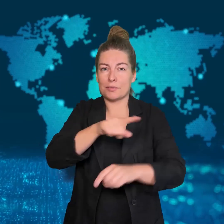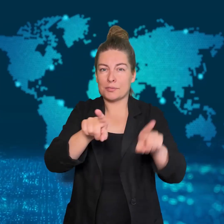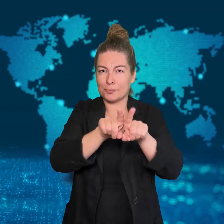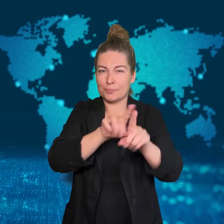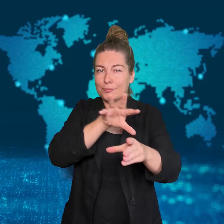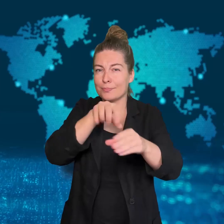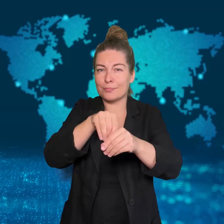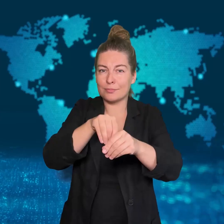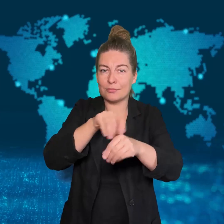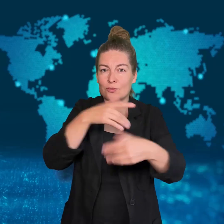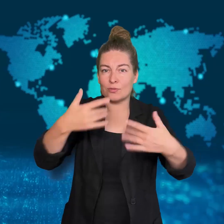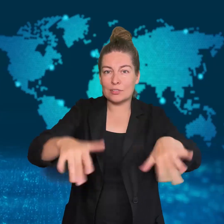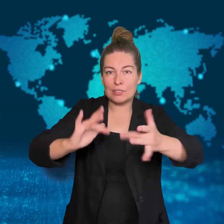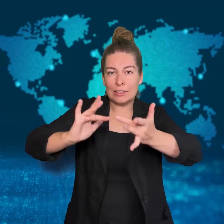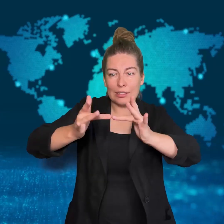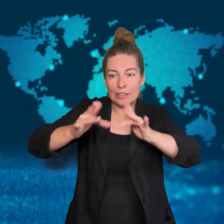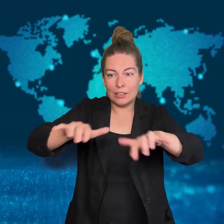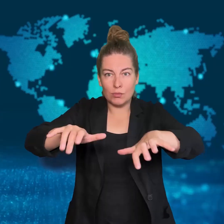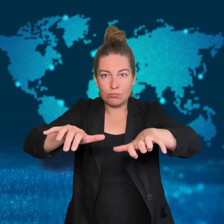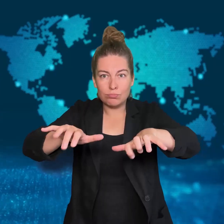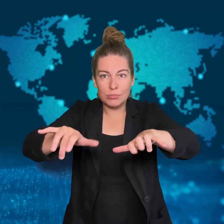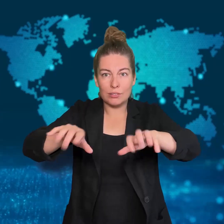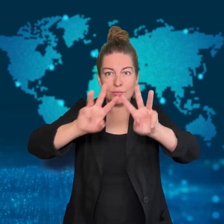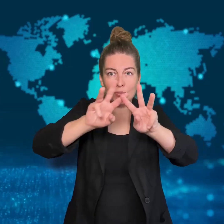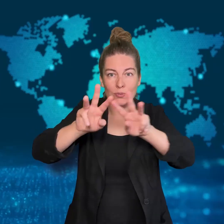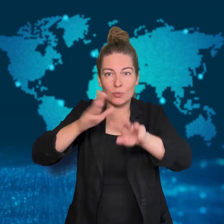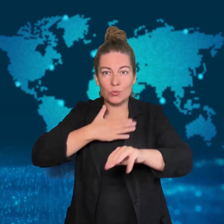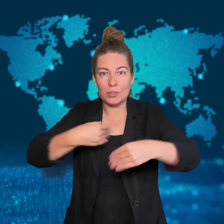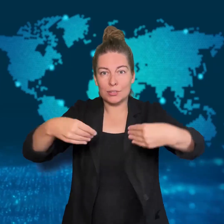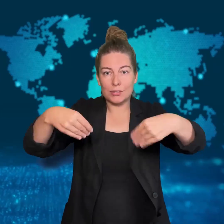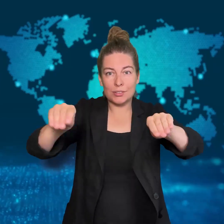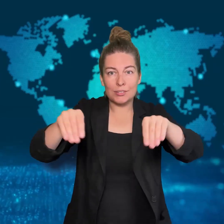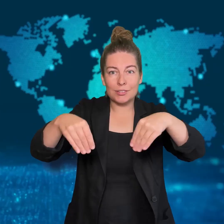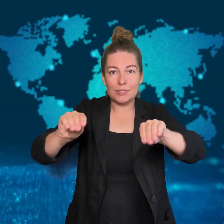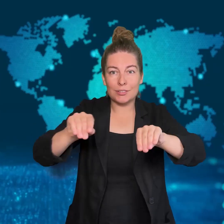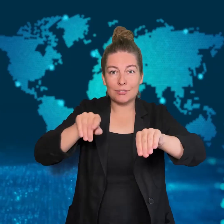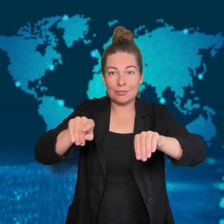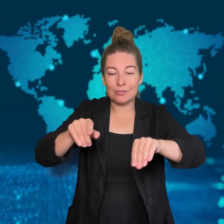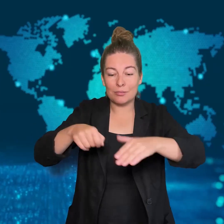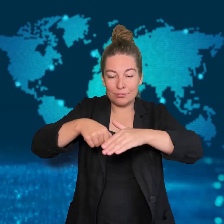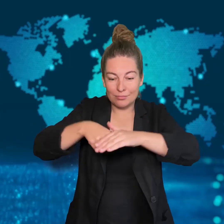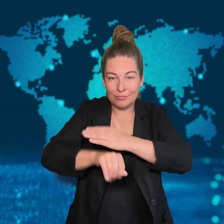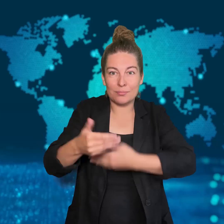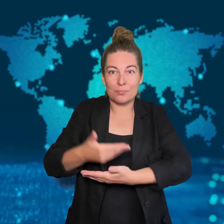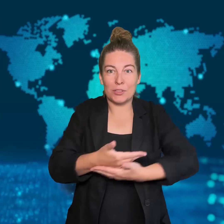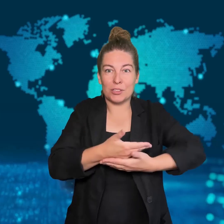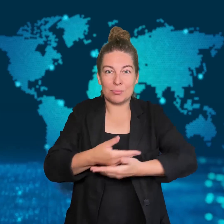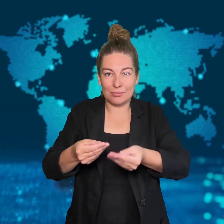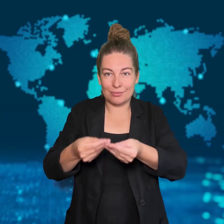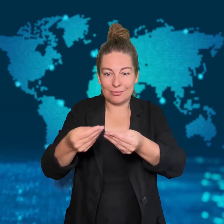The ring had connections with a local hospital.